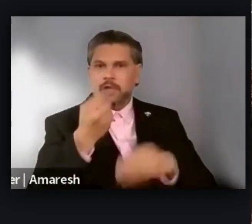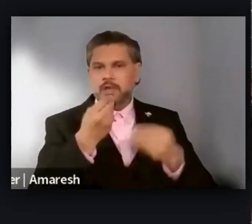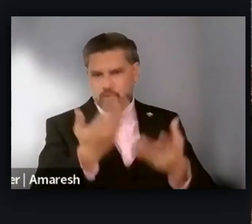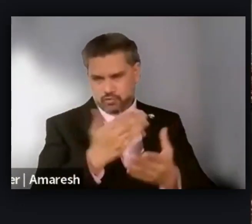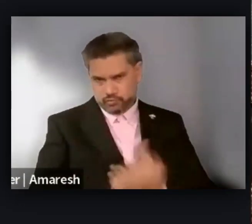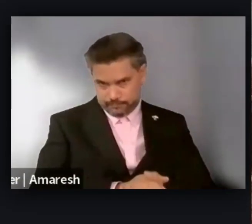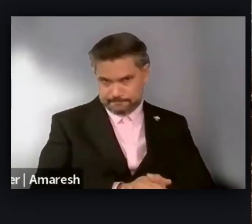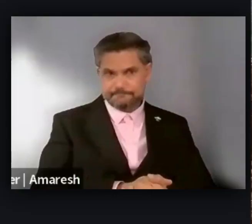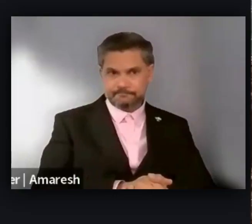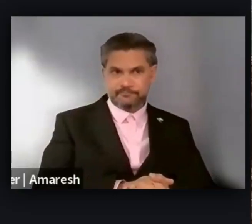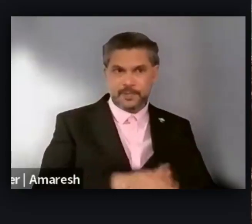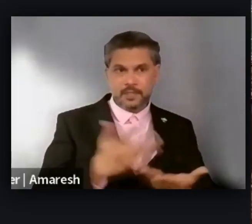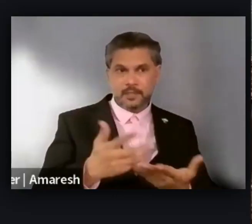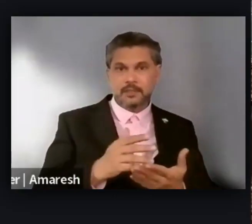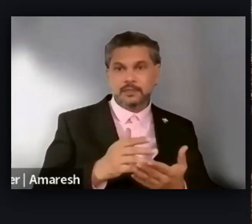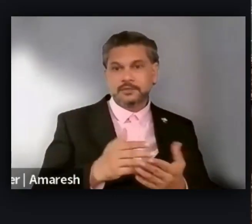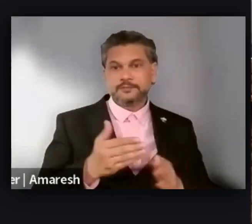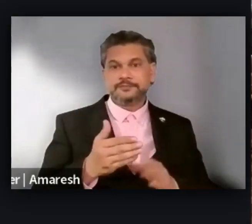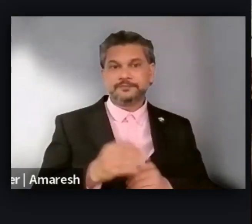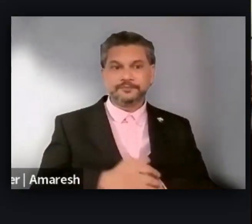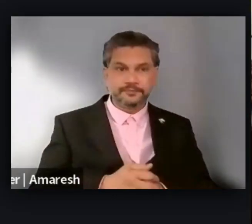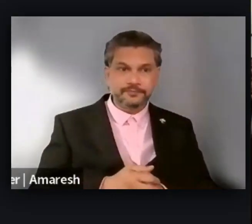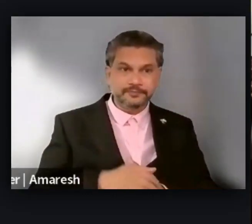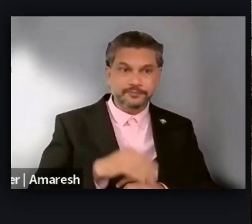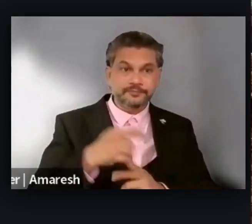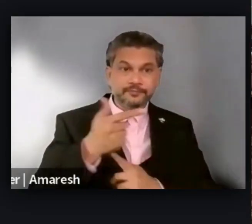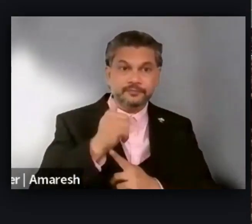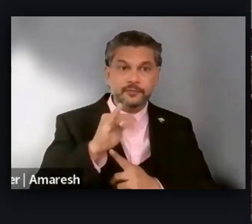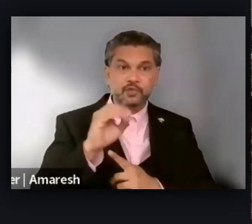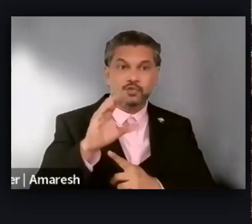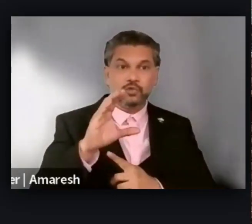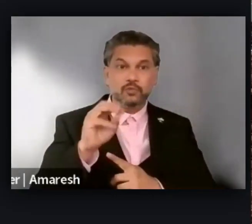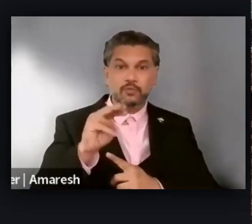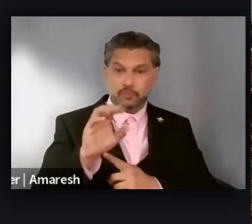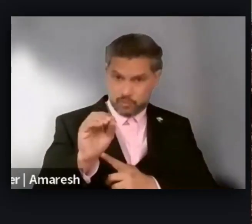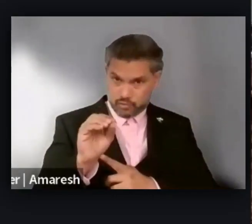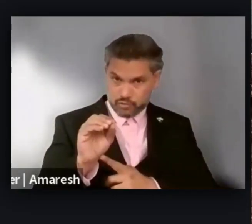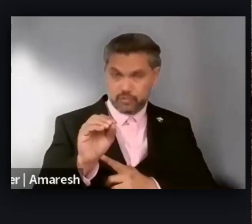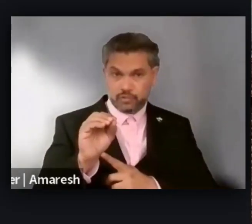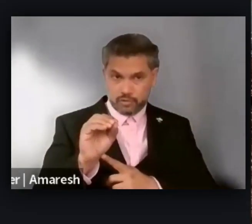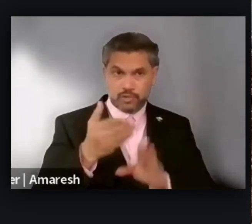the systems. Giacomo, like Vint Cerf, gave some time back to the audience.